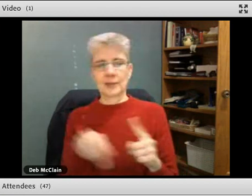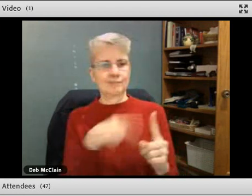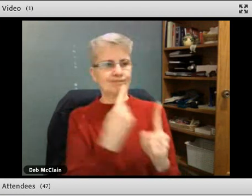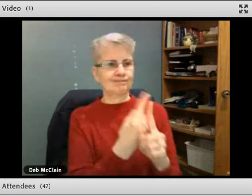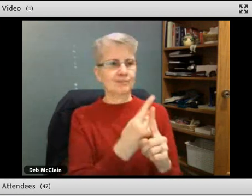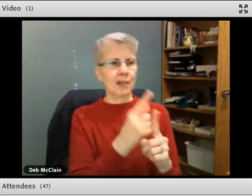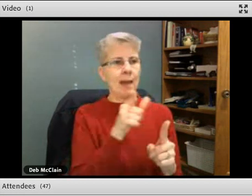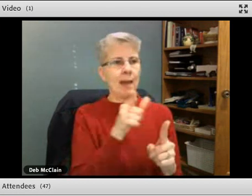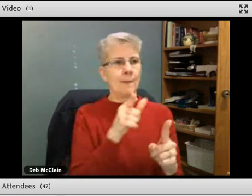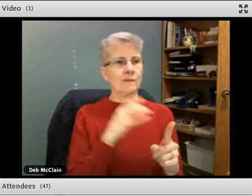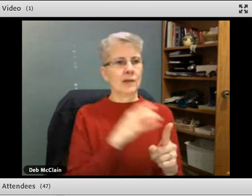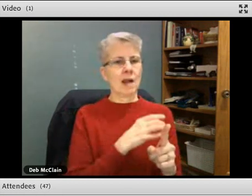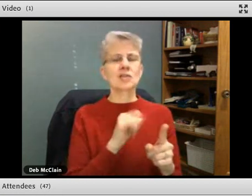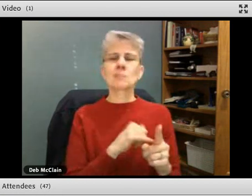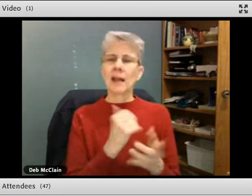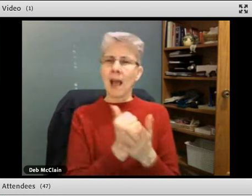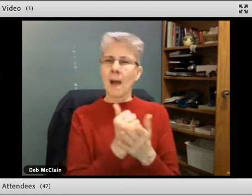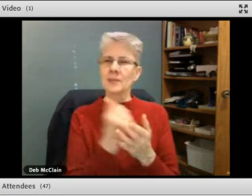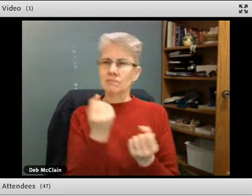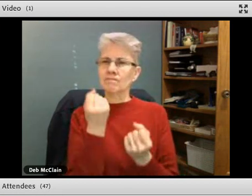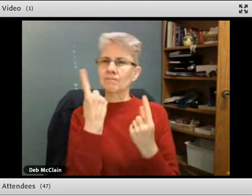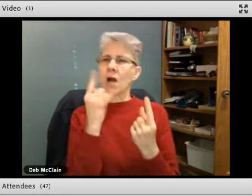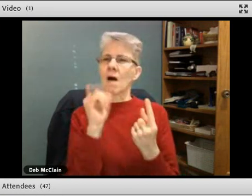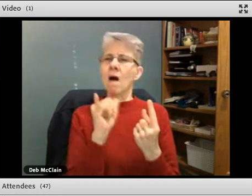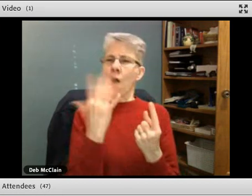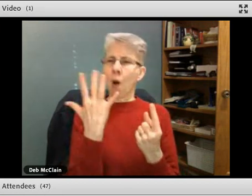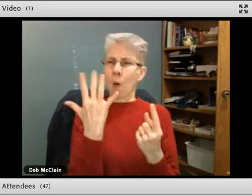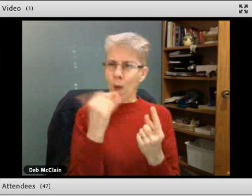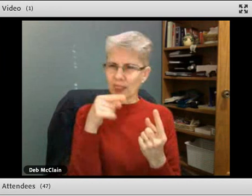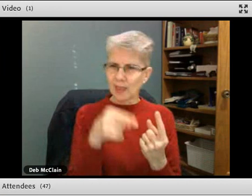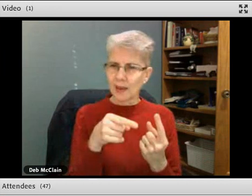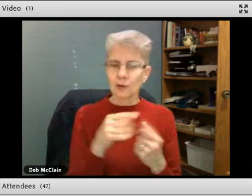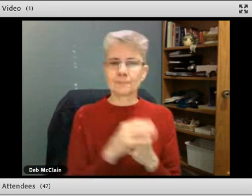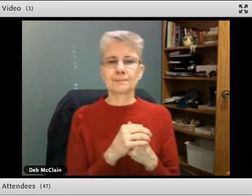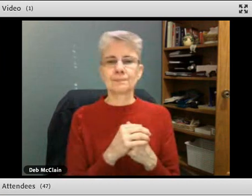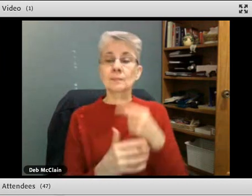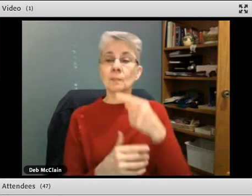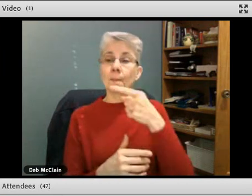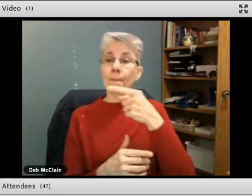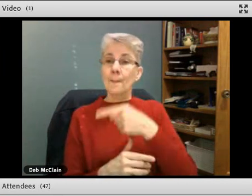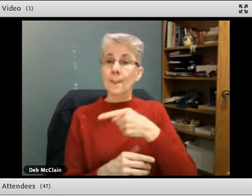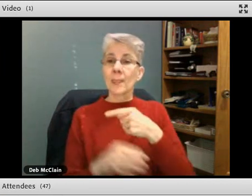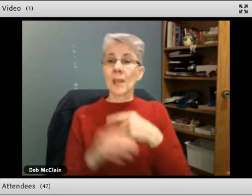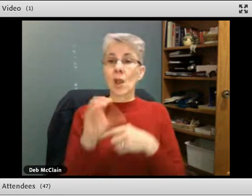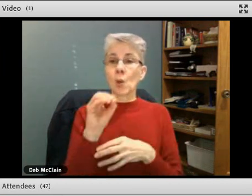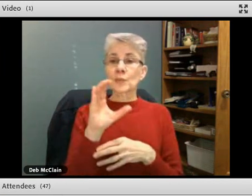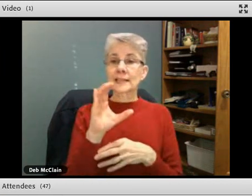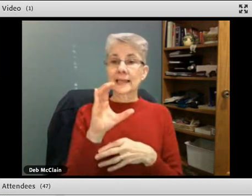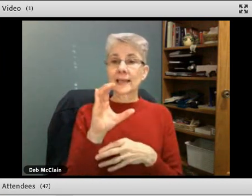This is OCLC's Bibliographic Formats and Standards page. This has been in kind of a constant state of flux